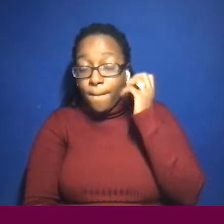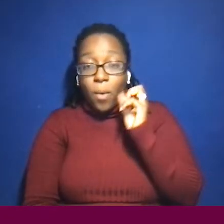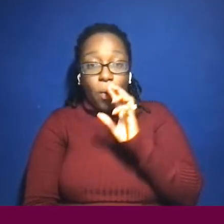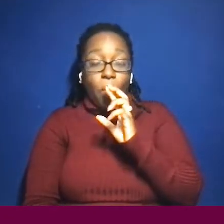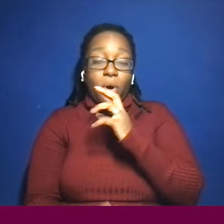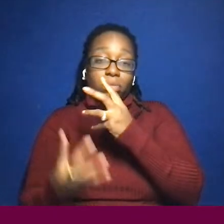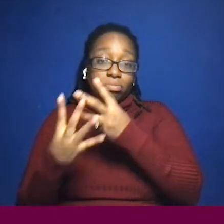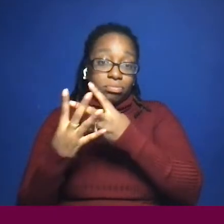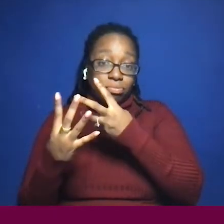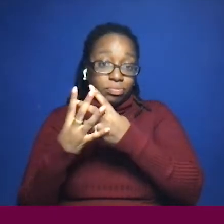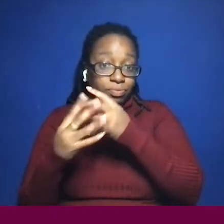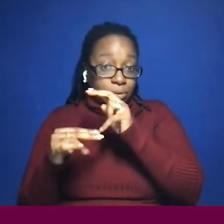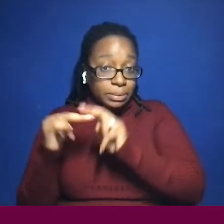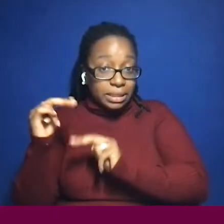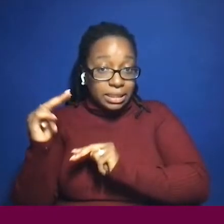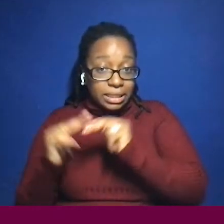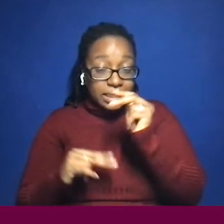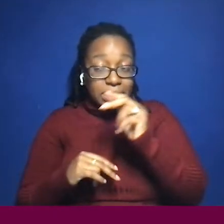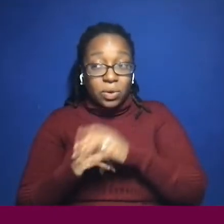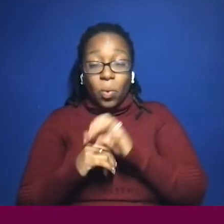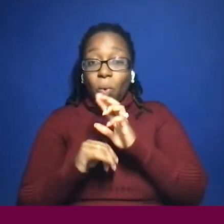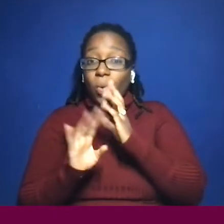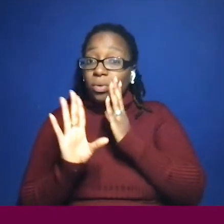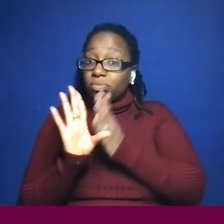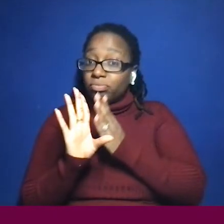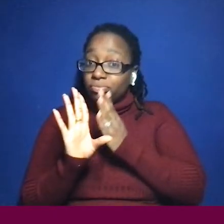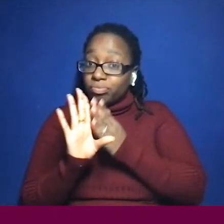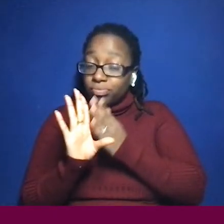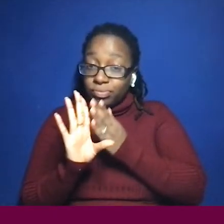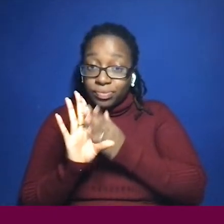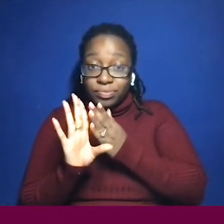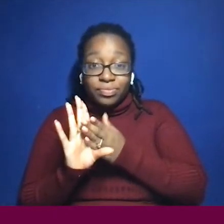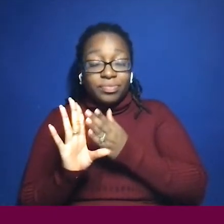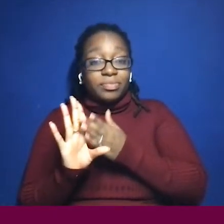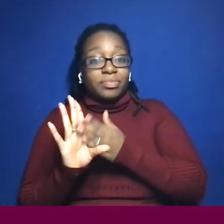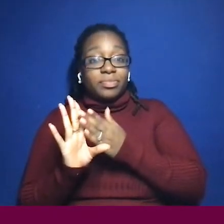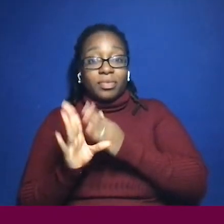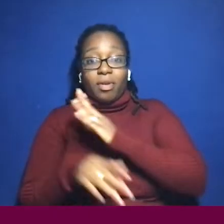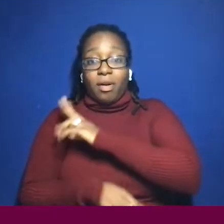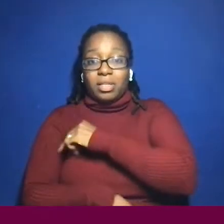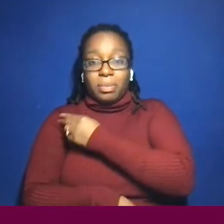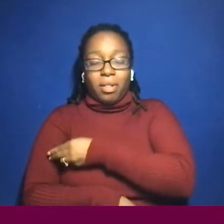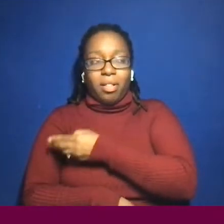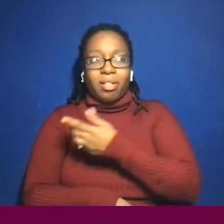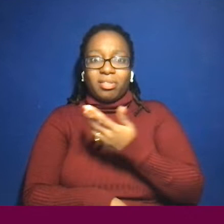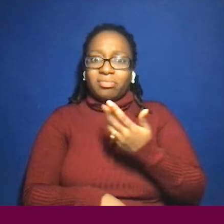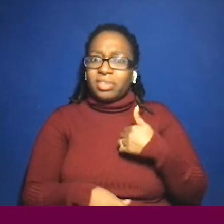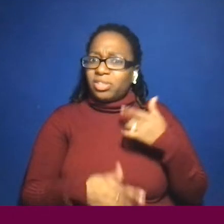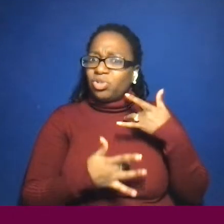facilities, we're not counting psychiatric hospitals, just the traditional nursing homes,